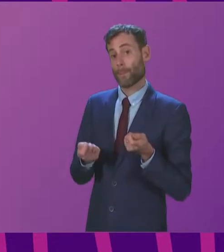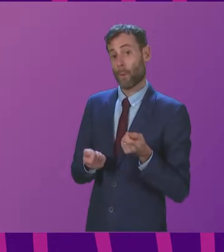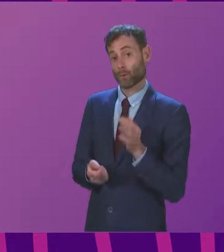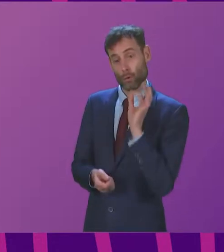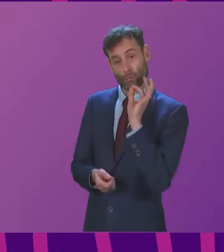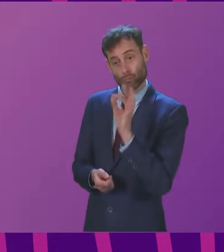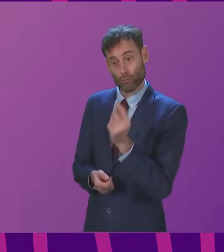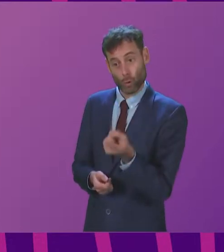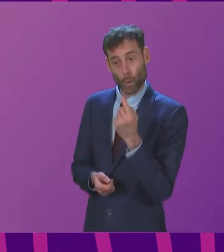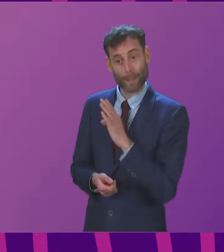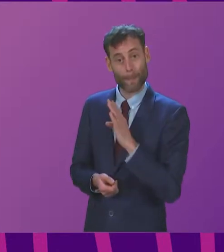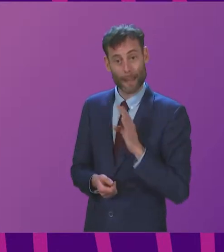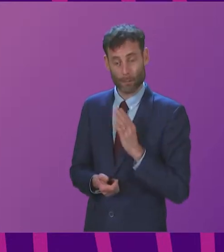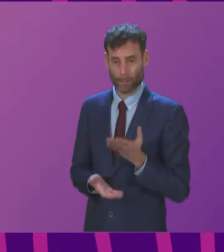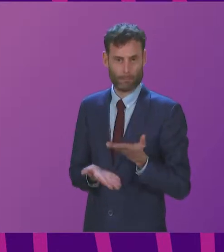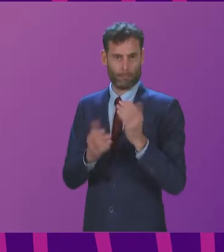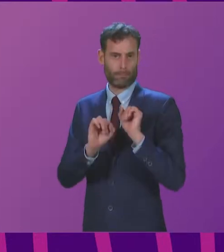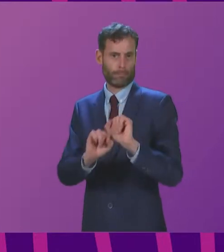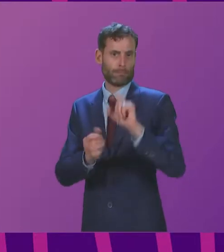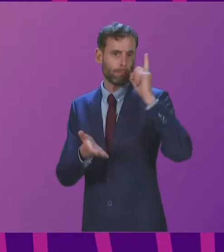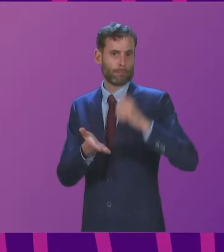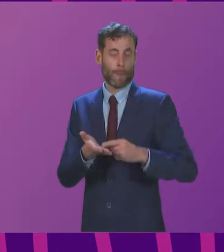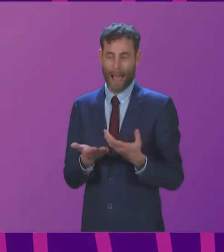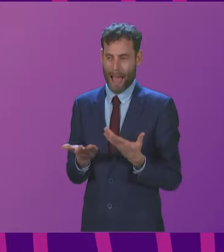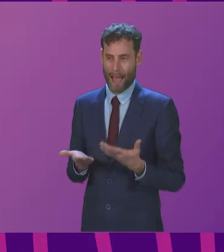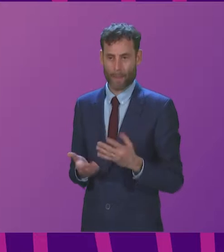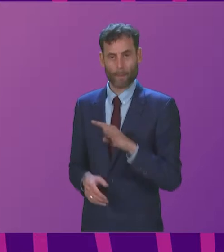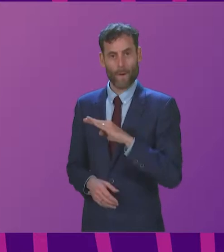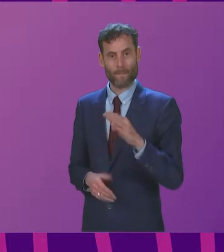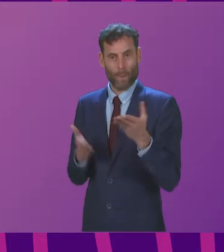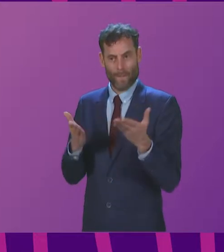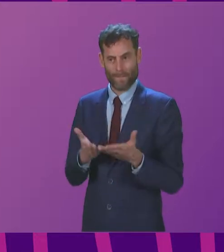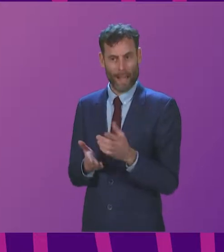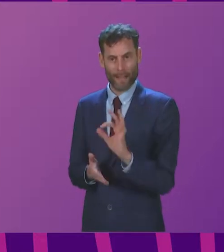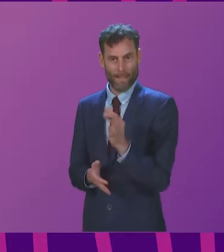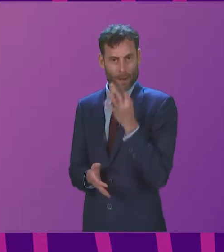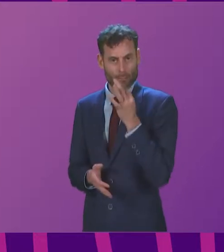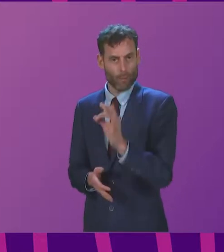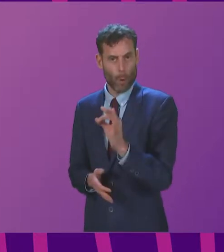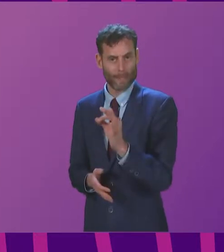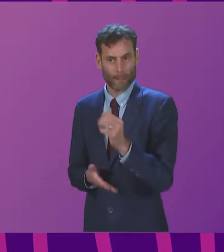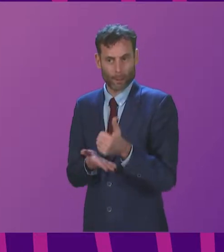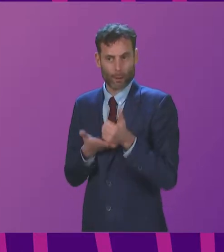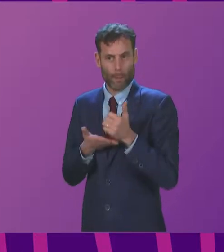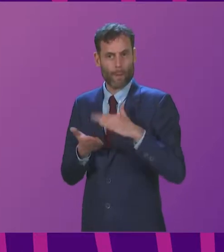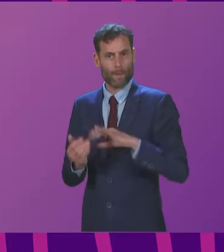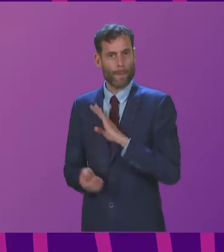health board. As far as I am aware, there has not been such a request from Forth Valley. If a request is forthcoming, we will, obviously, consider that in the normal way and,